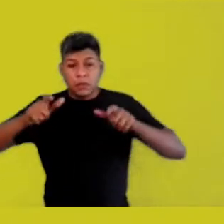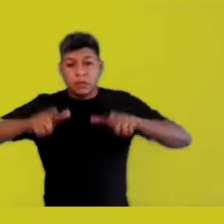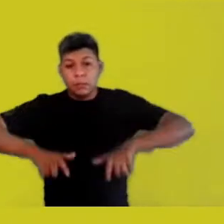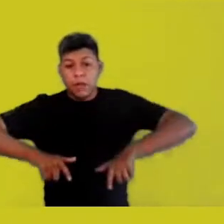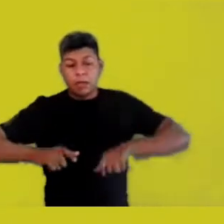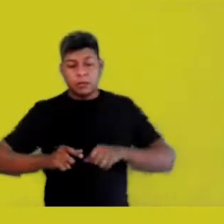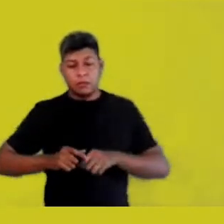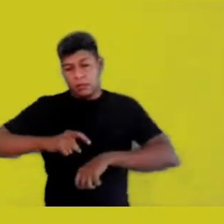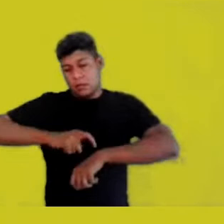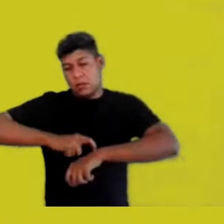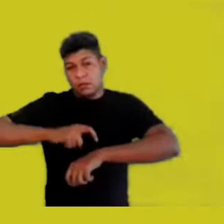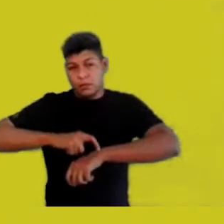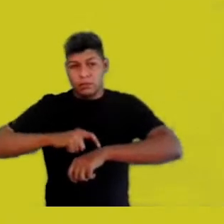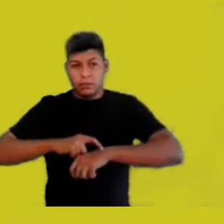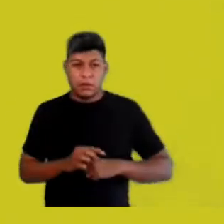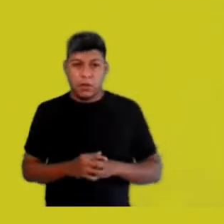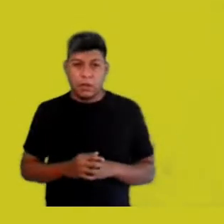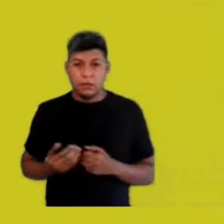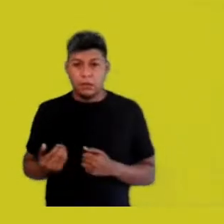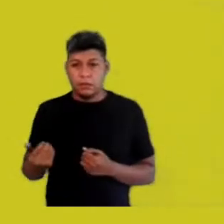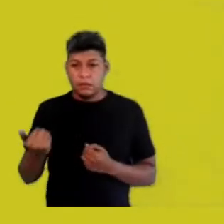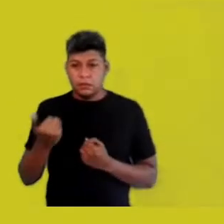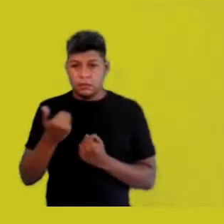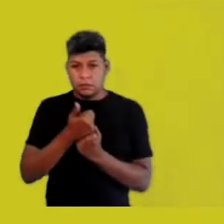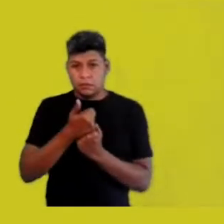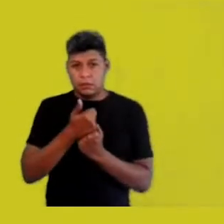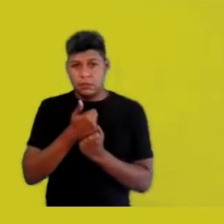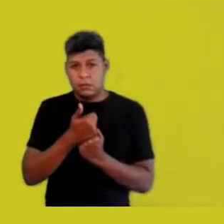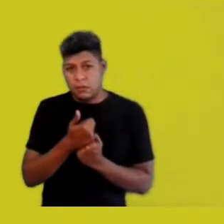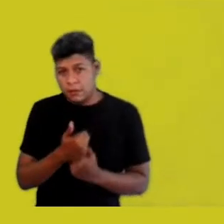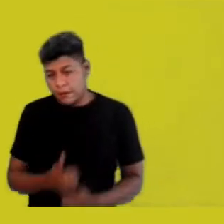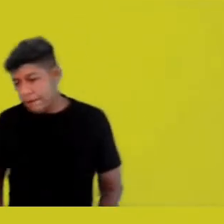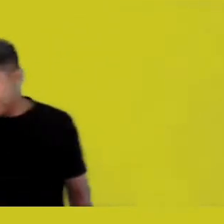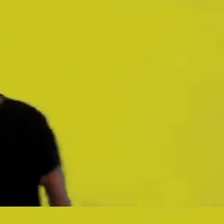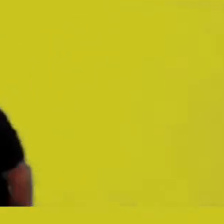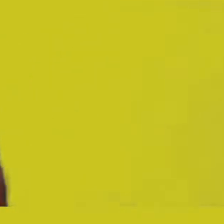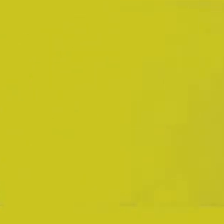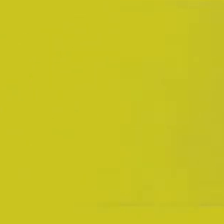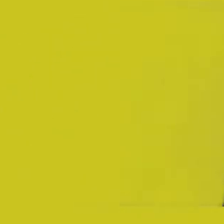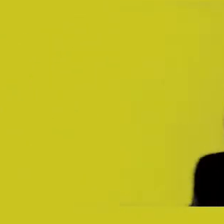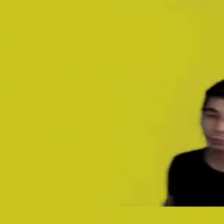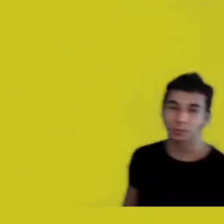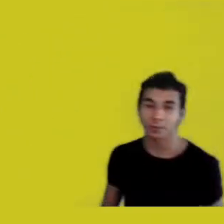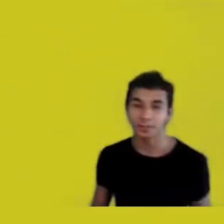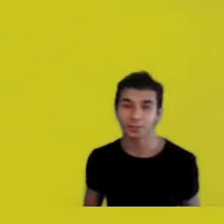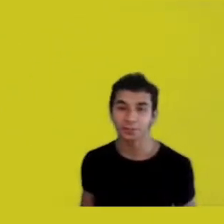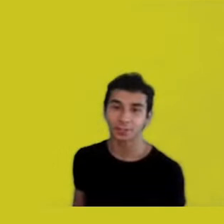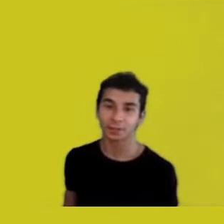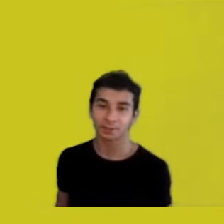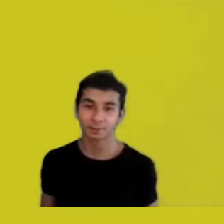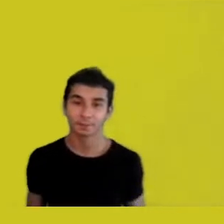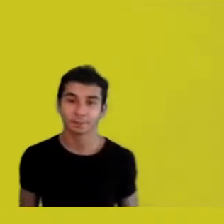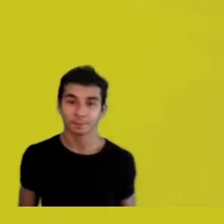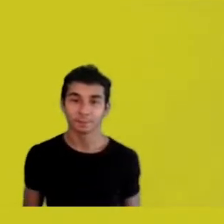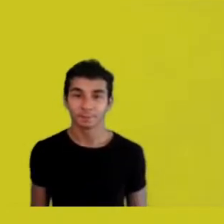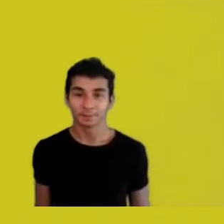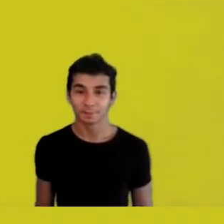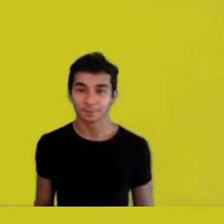those which, therefore, we’d refer to more directly,